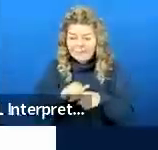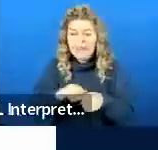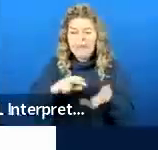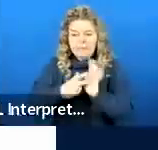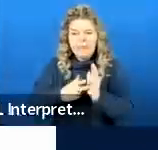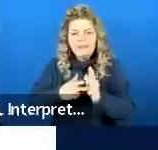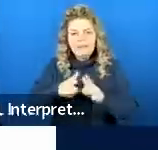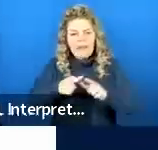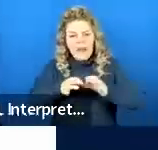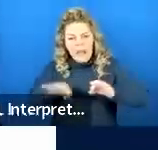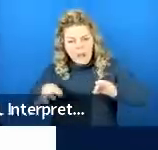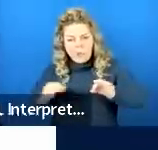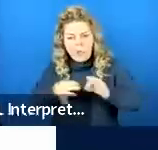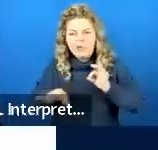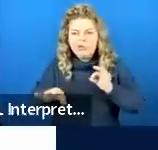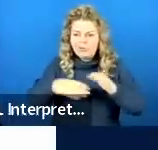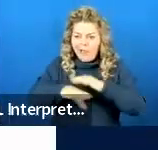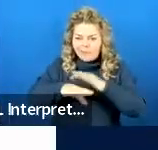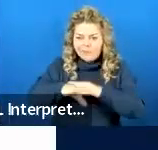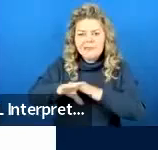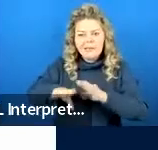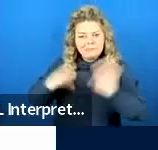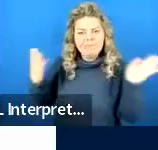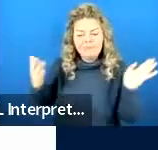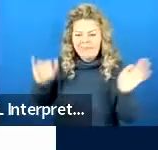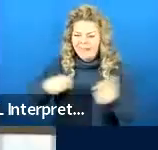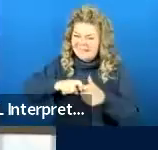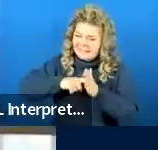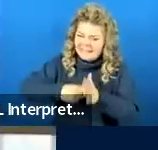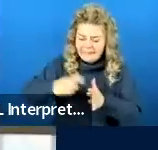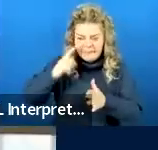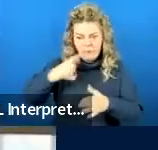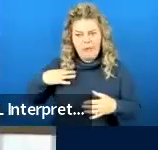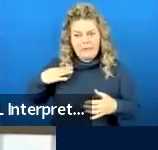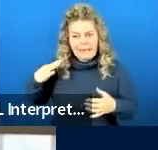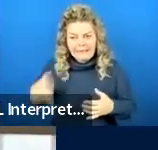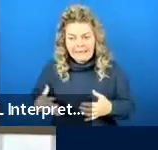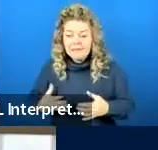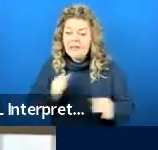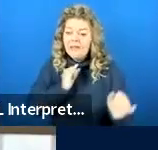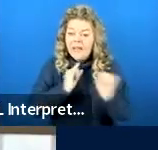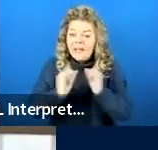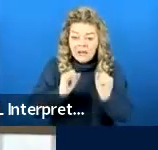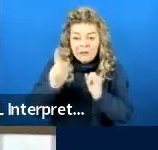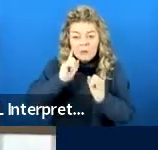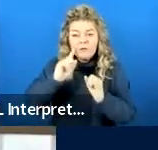and job postings, which is really key for candidates, facilitating interviews for consistency,